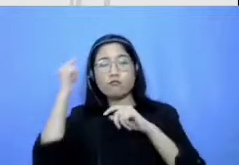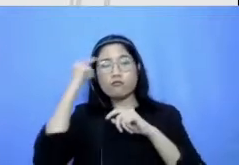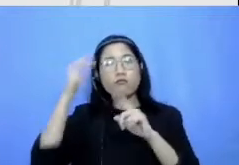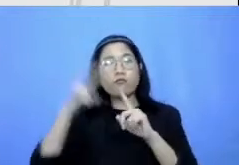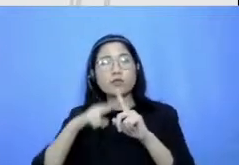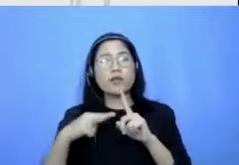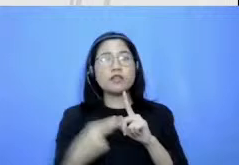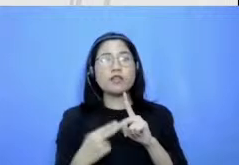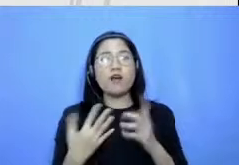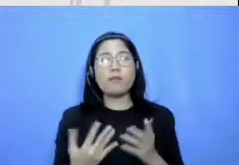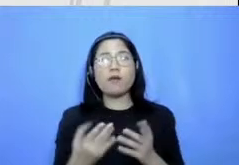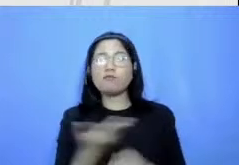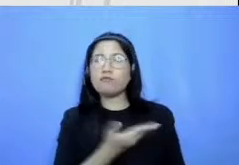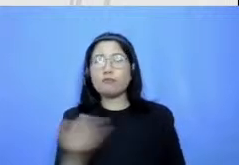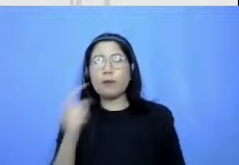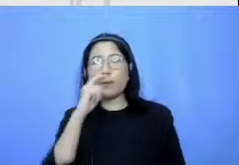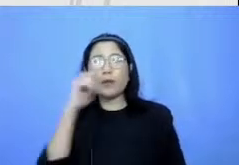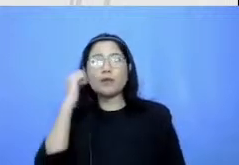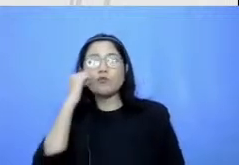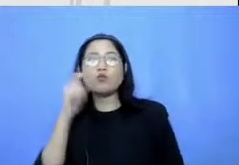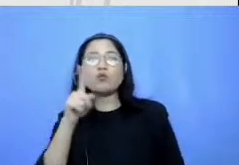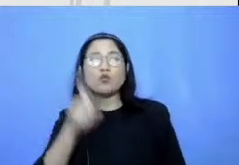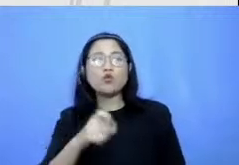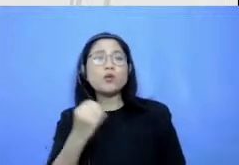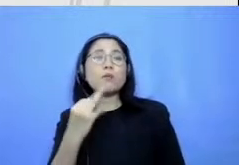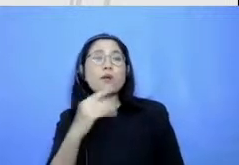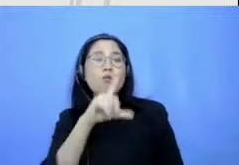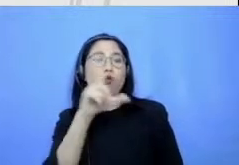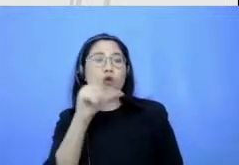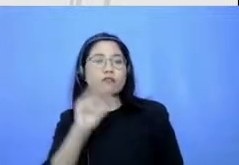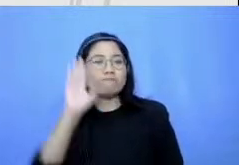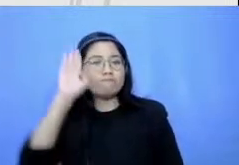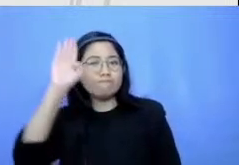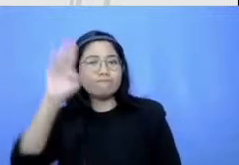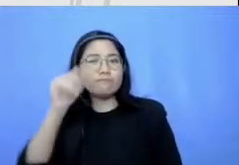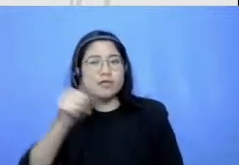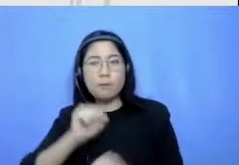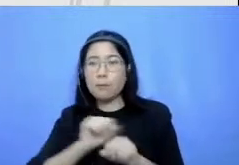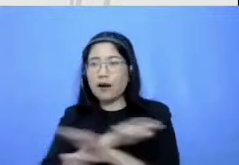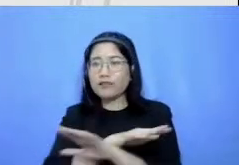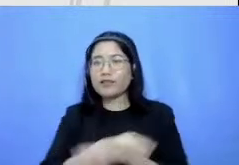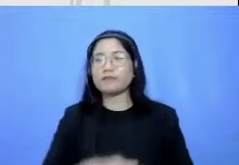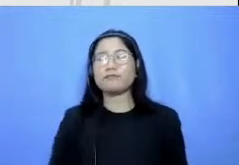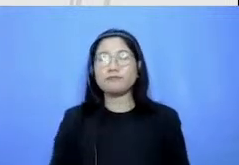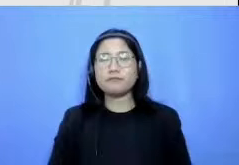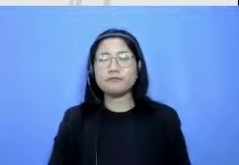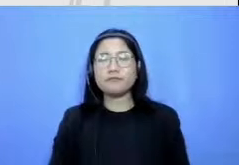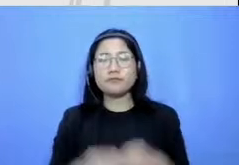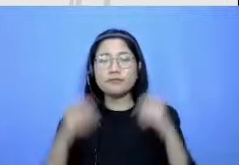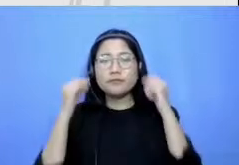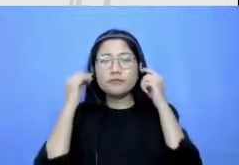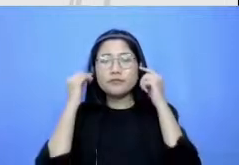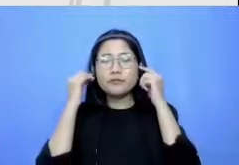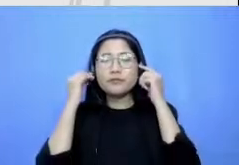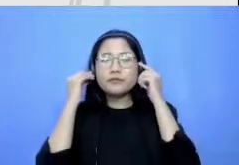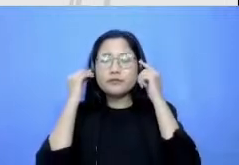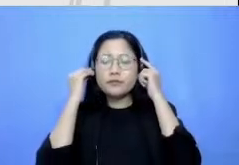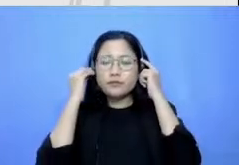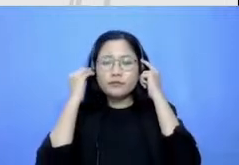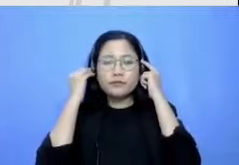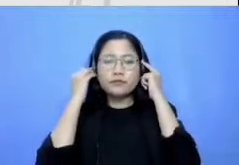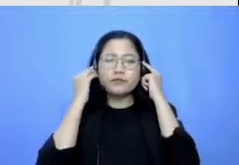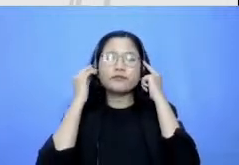months for you to put this into practice. Hi because we are talking about technology adaptation.